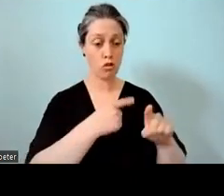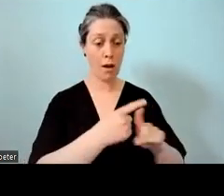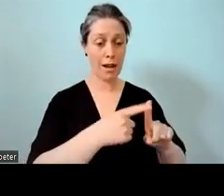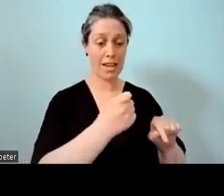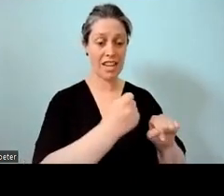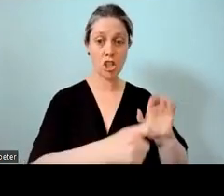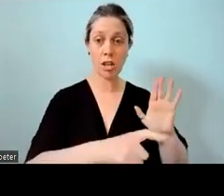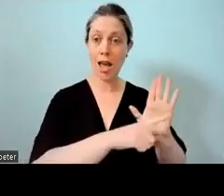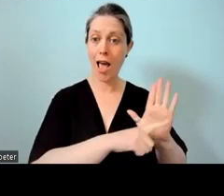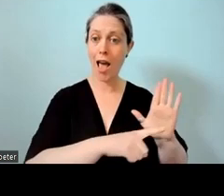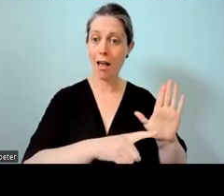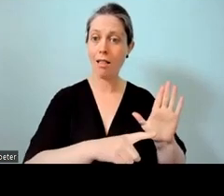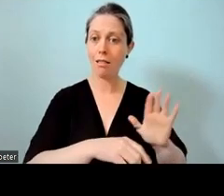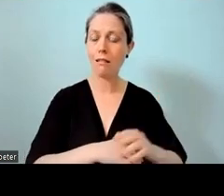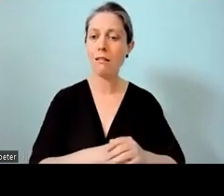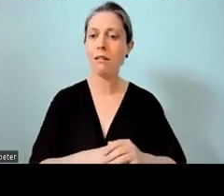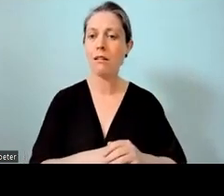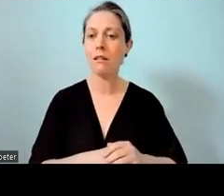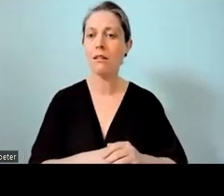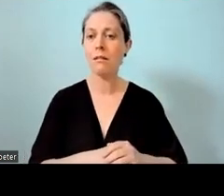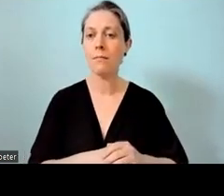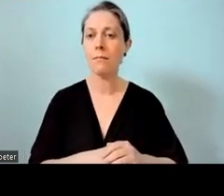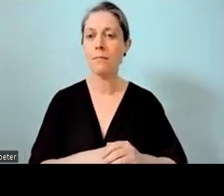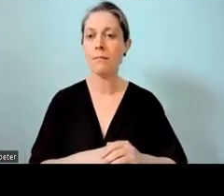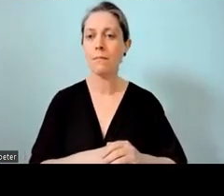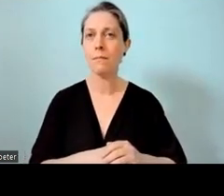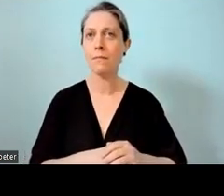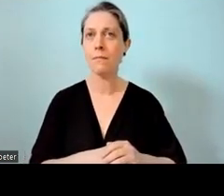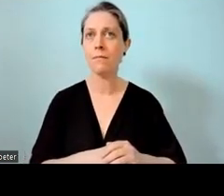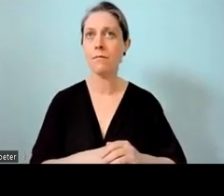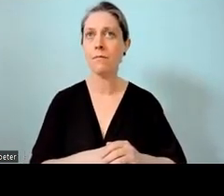what we've done as we've been working through this,